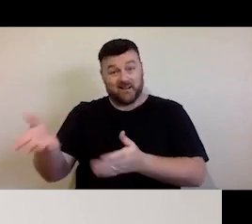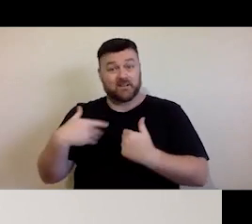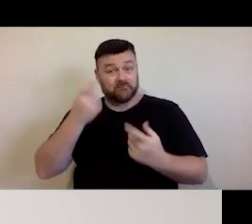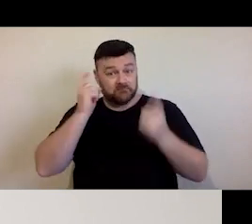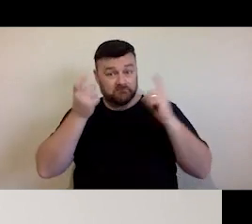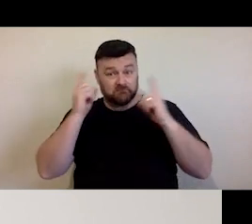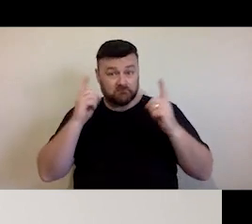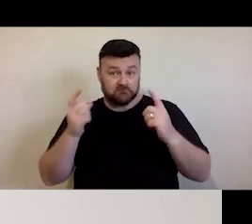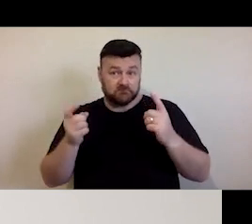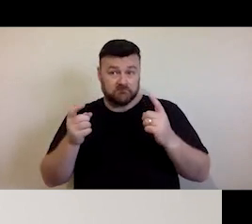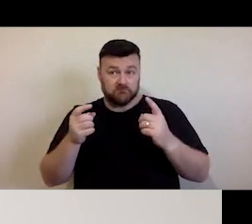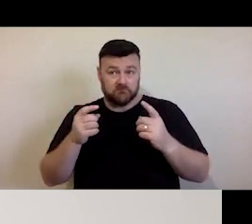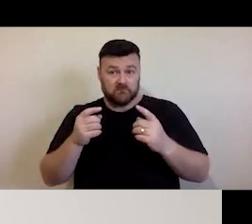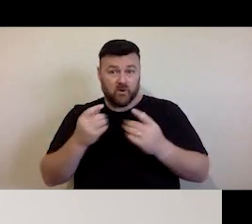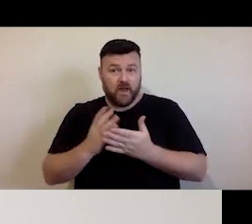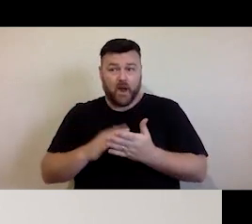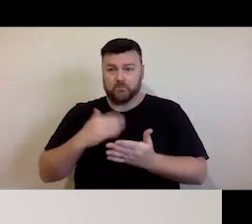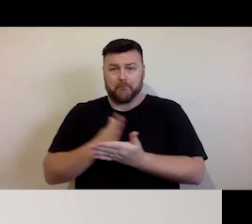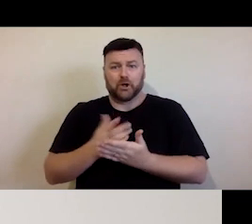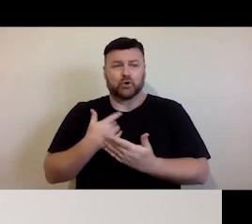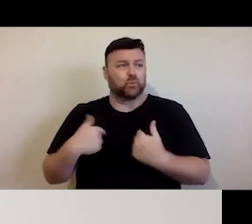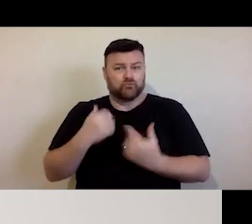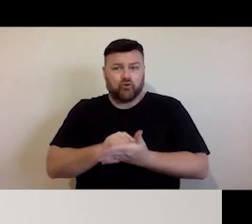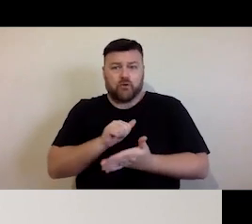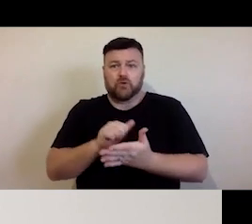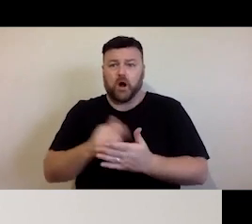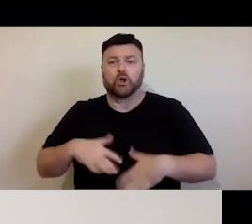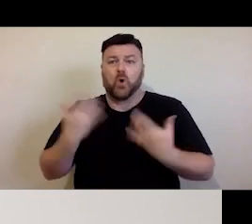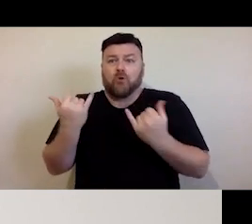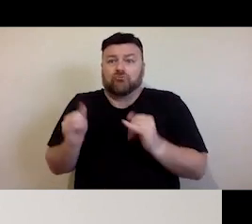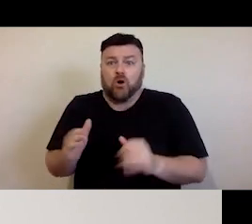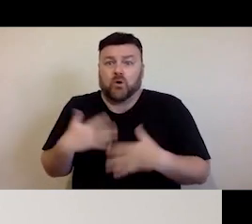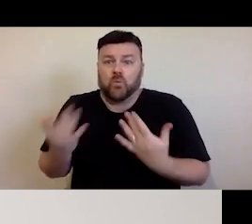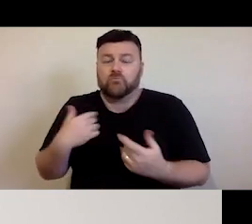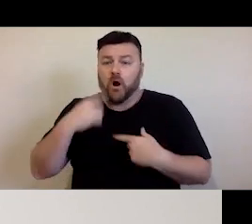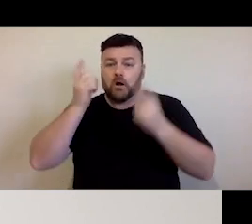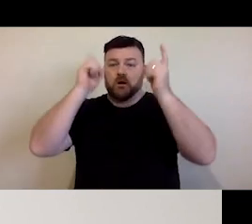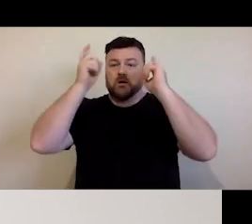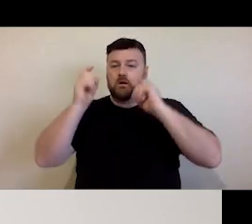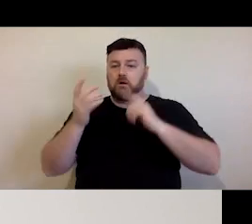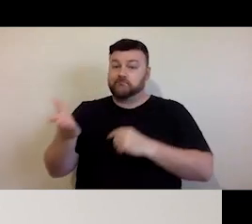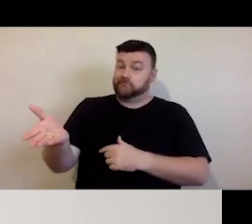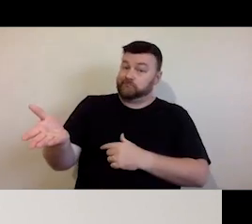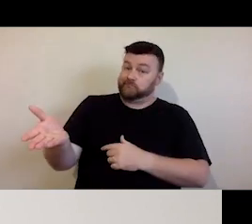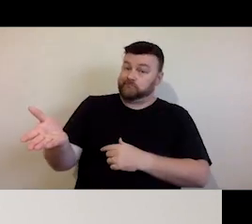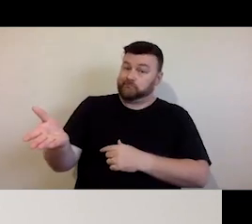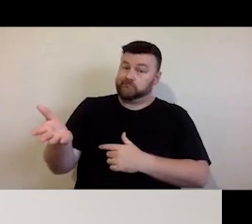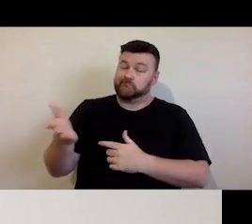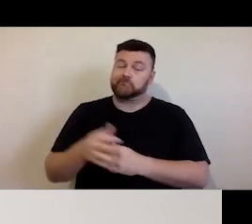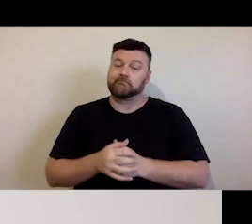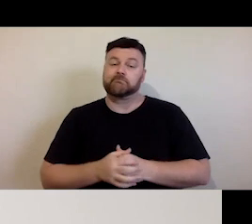things wrong.